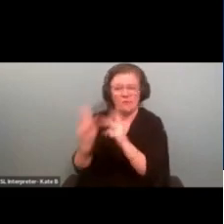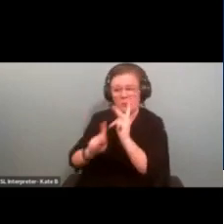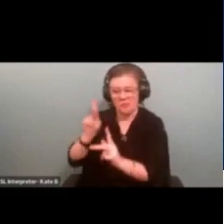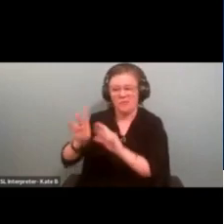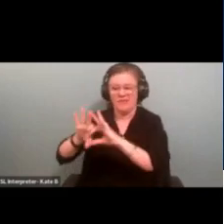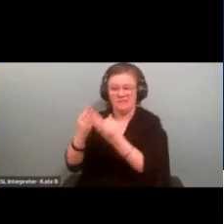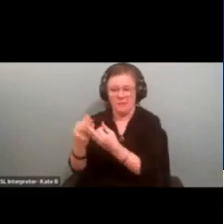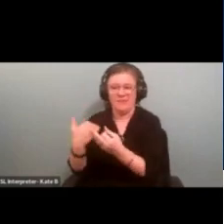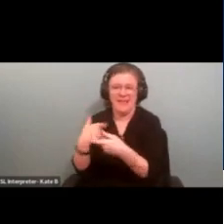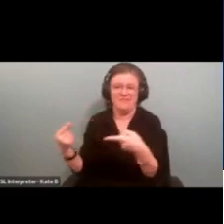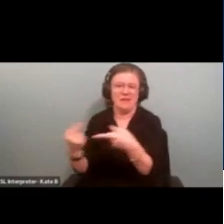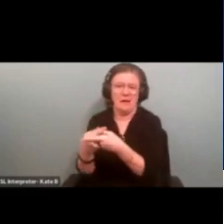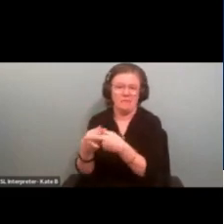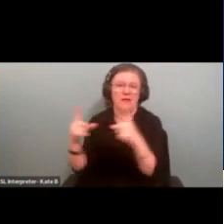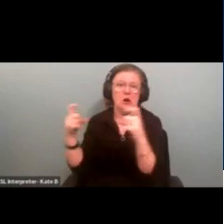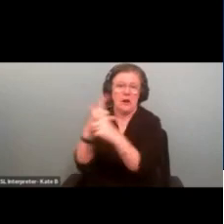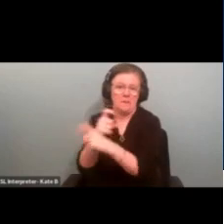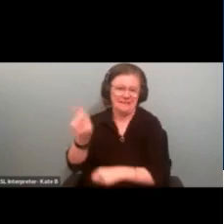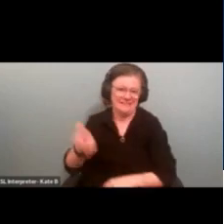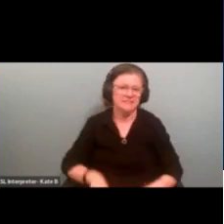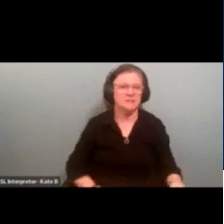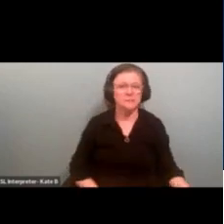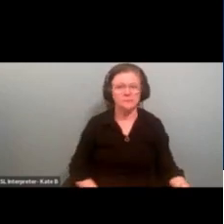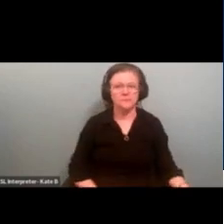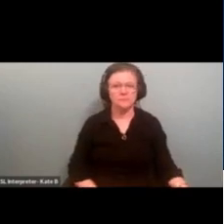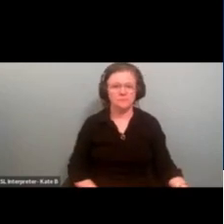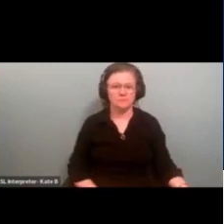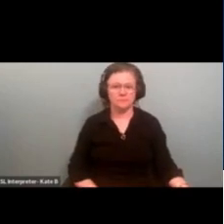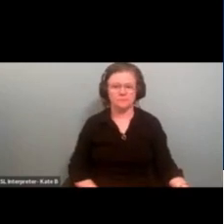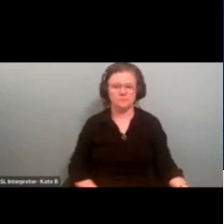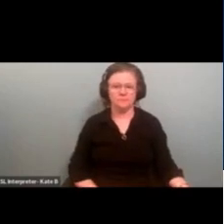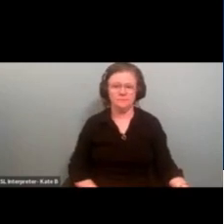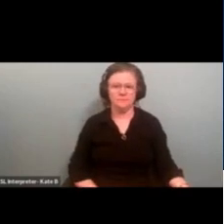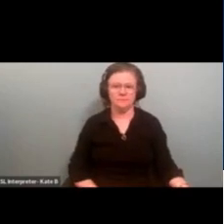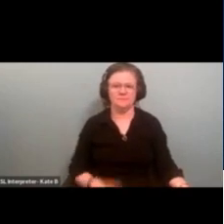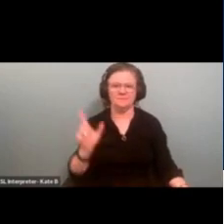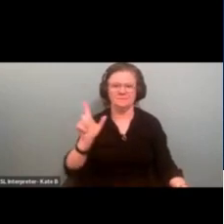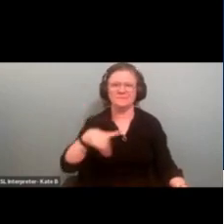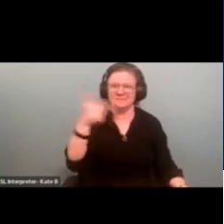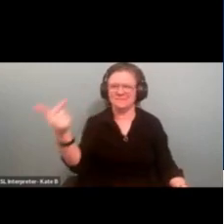with complex needs. So as Kim